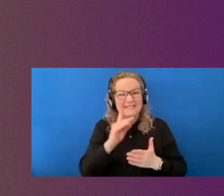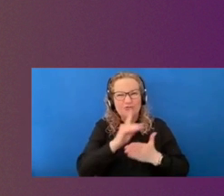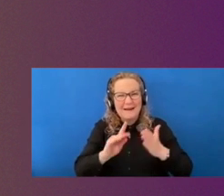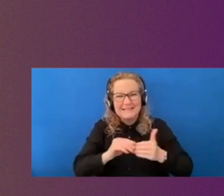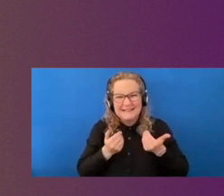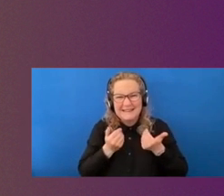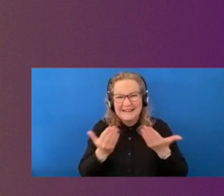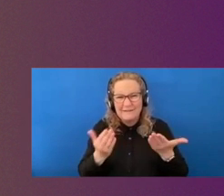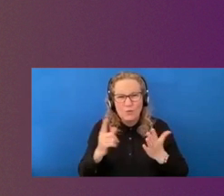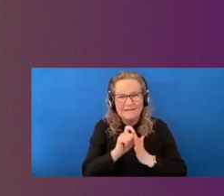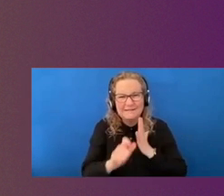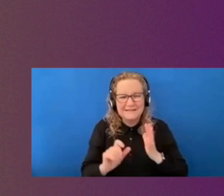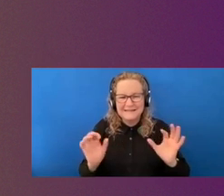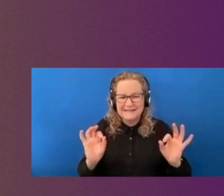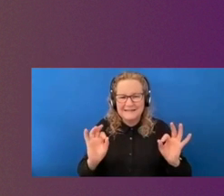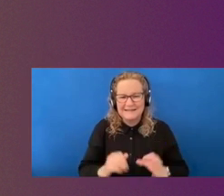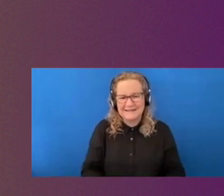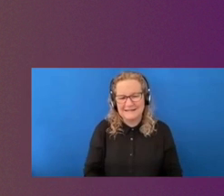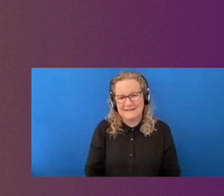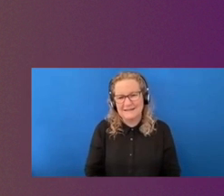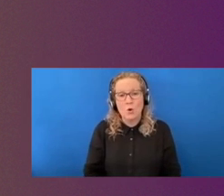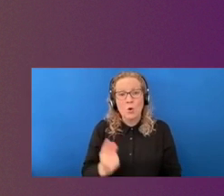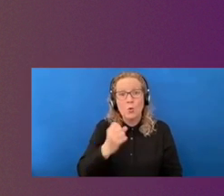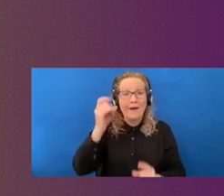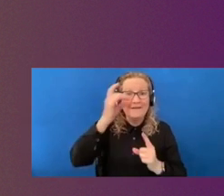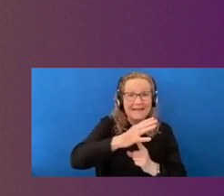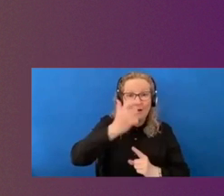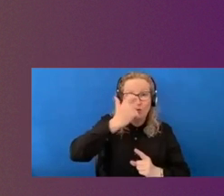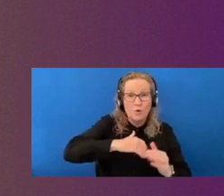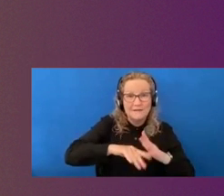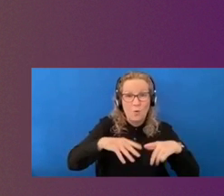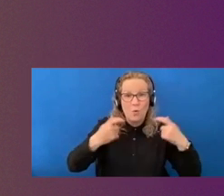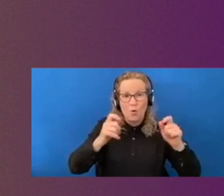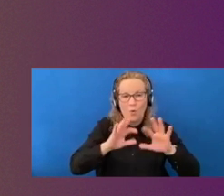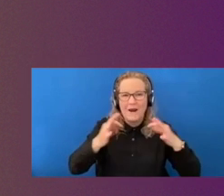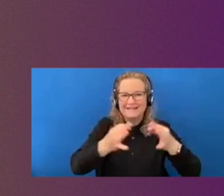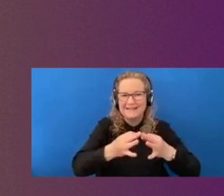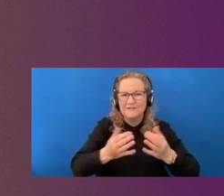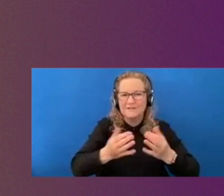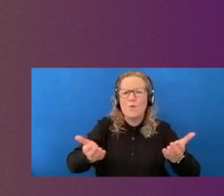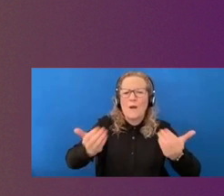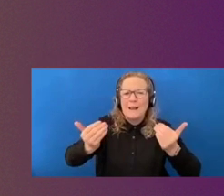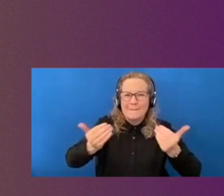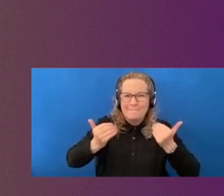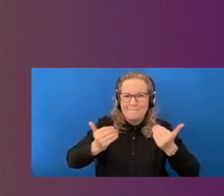people in key roles in organisations can welcome and um yeah can just sort of embrace people with